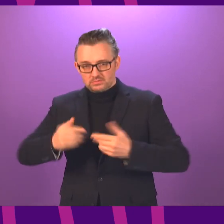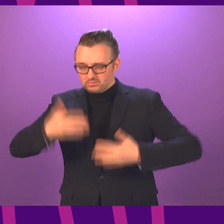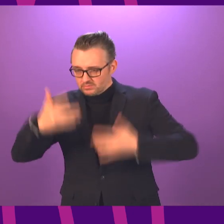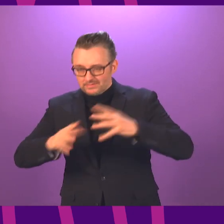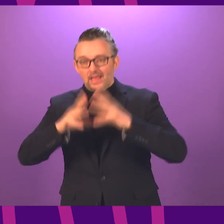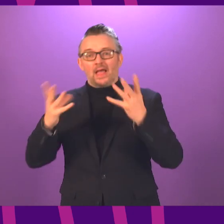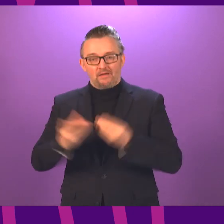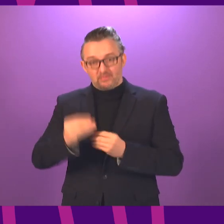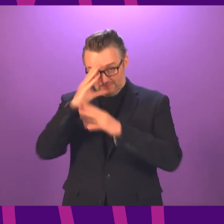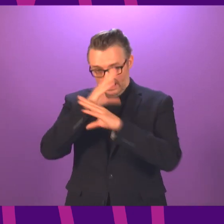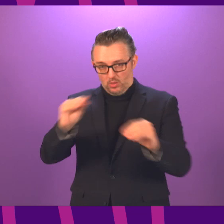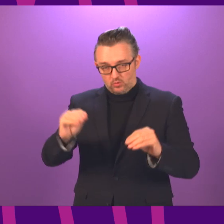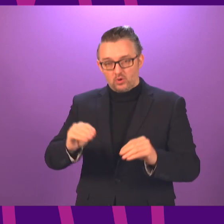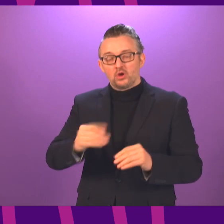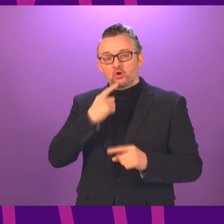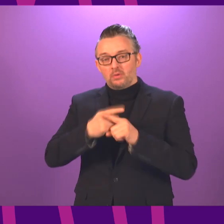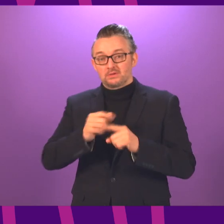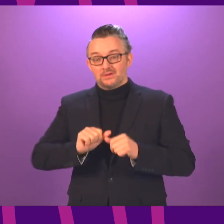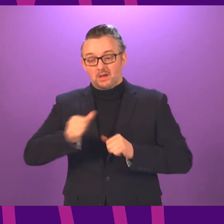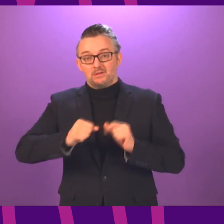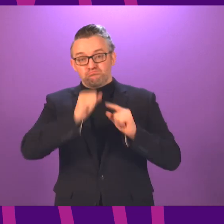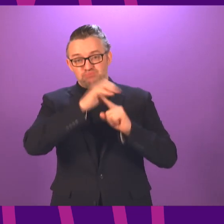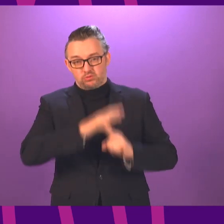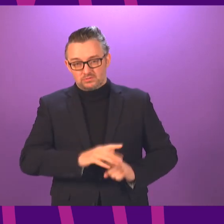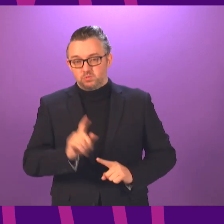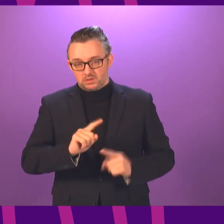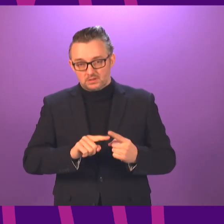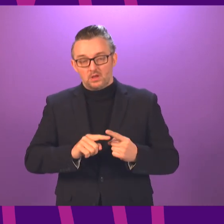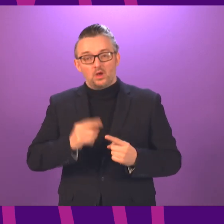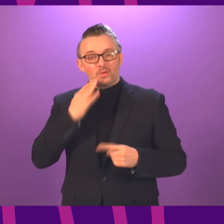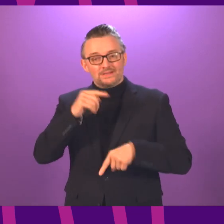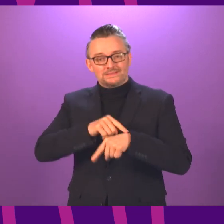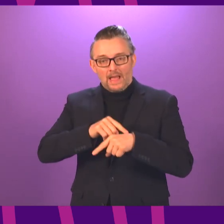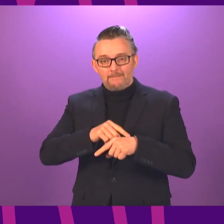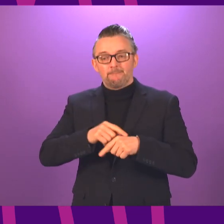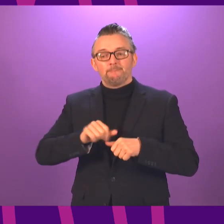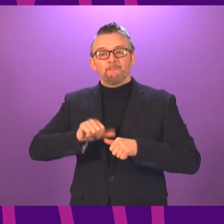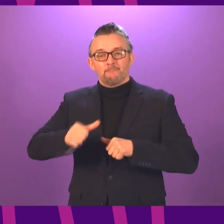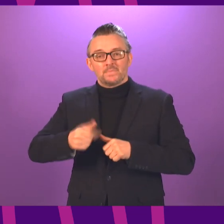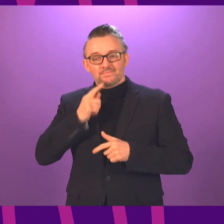set out our initial priorities and an indicative timeframe for cautiously easing restrictions